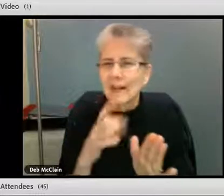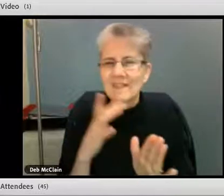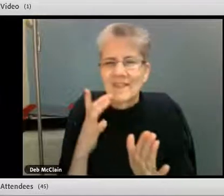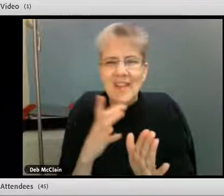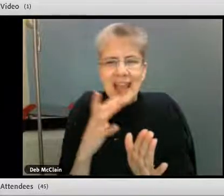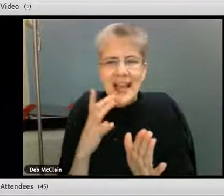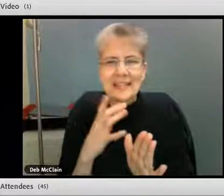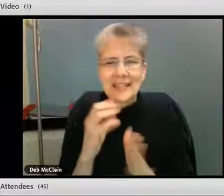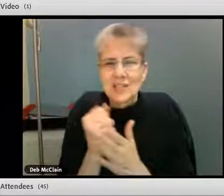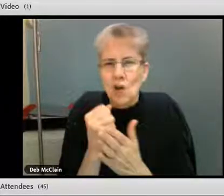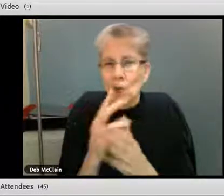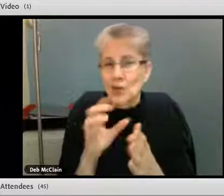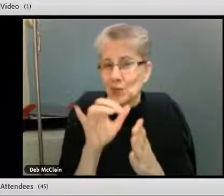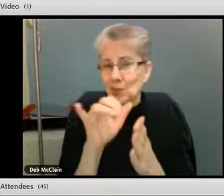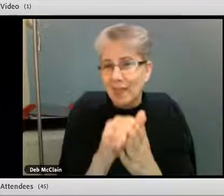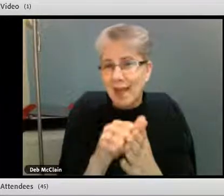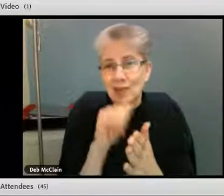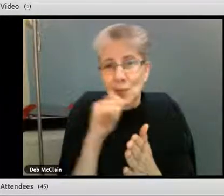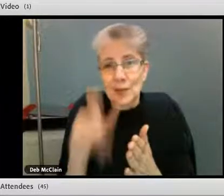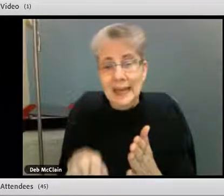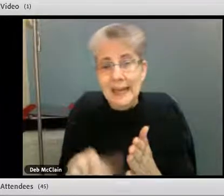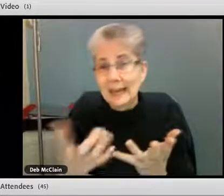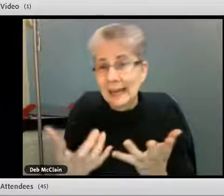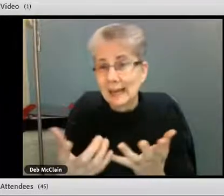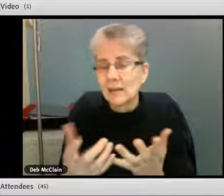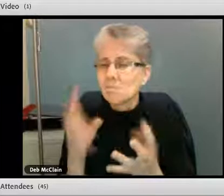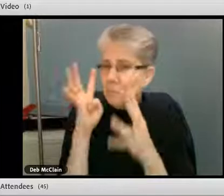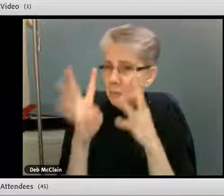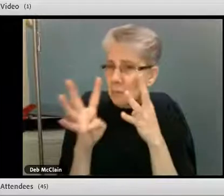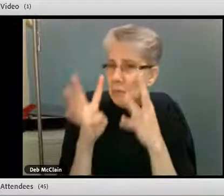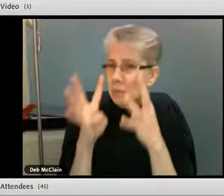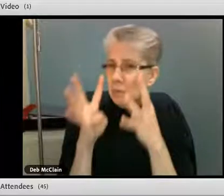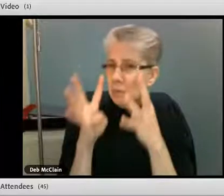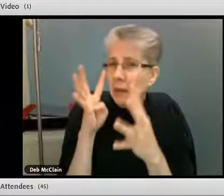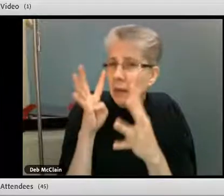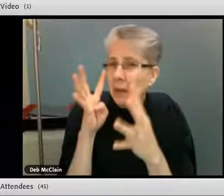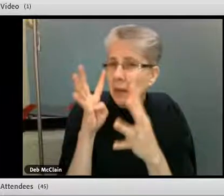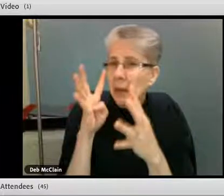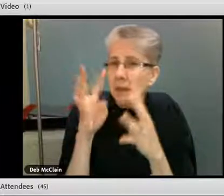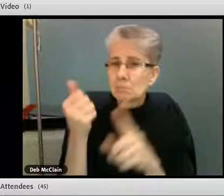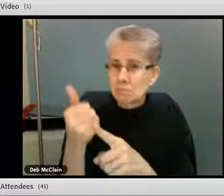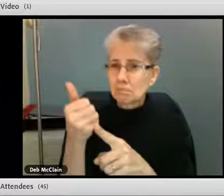You're able to create any of this, and you can do animated stuff in Powerpoint.